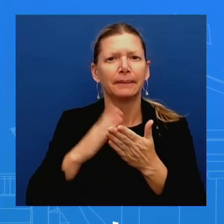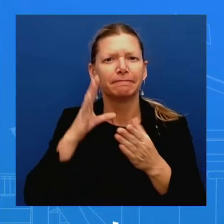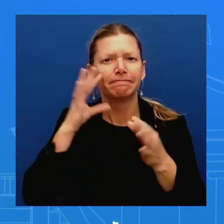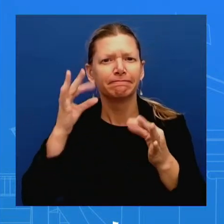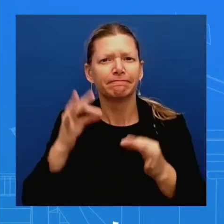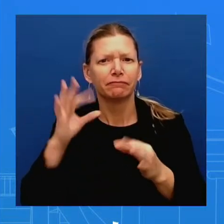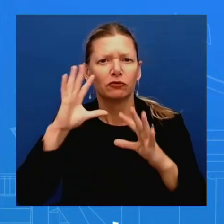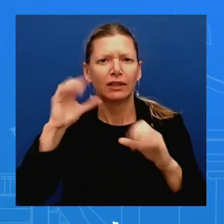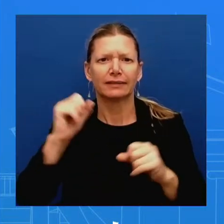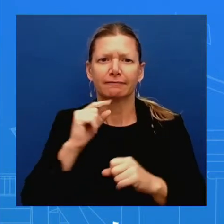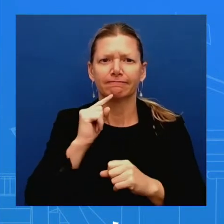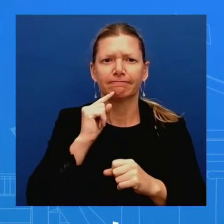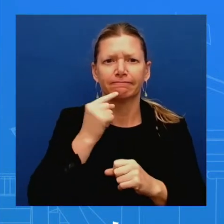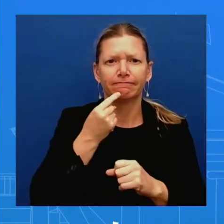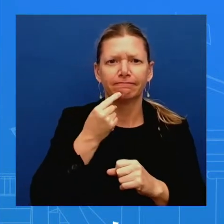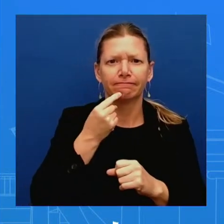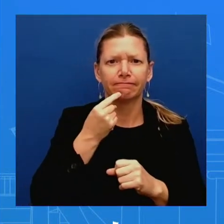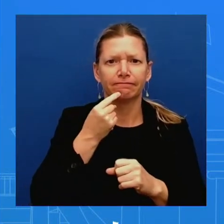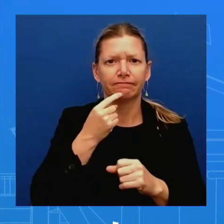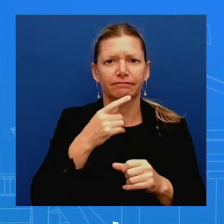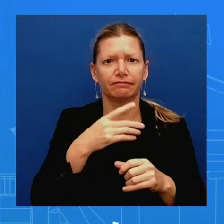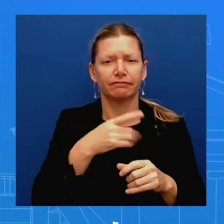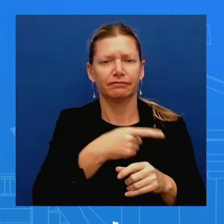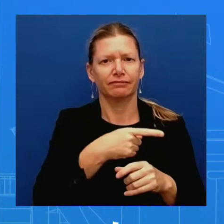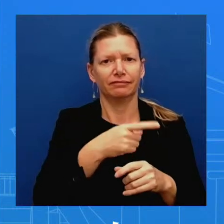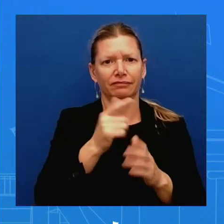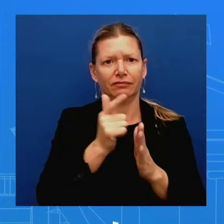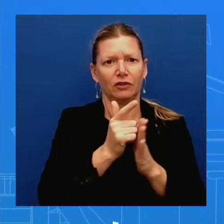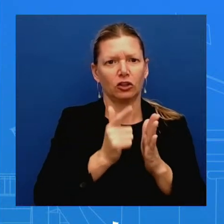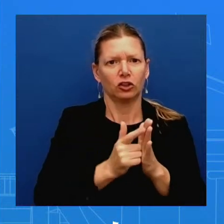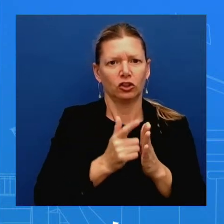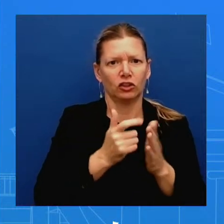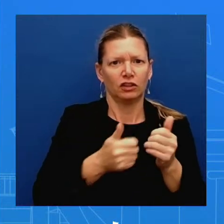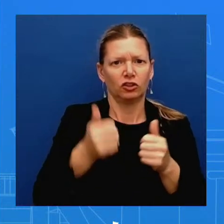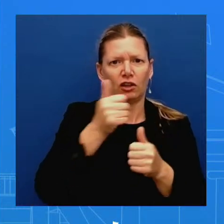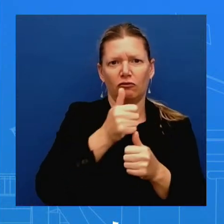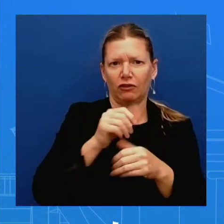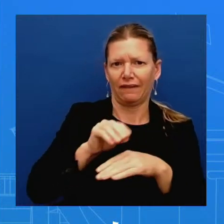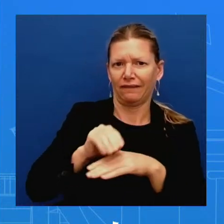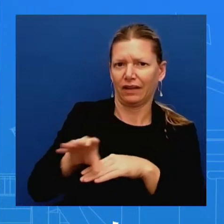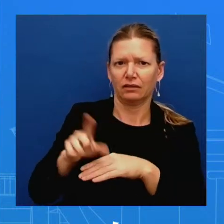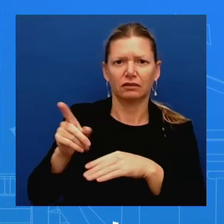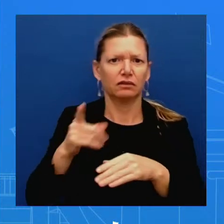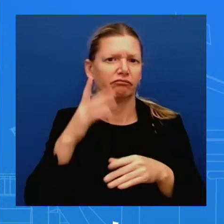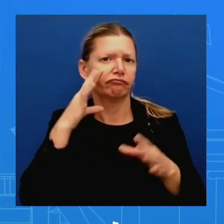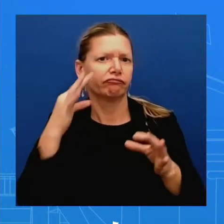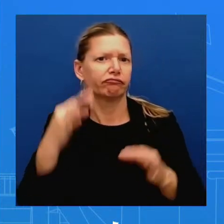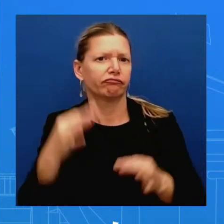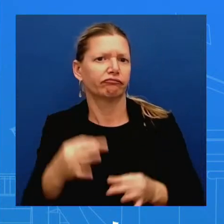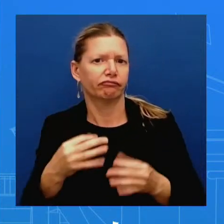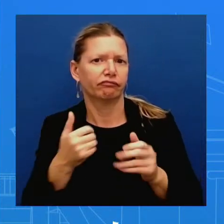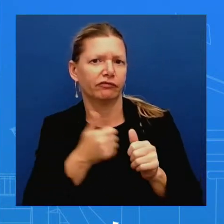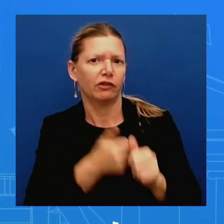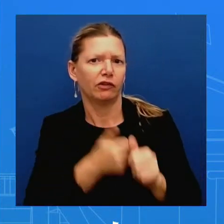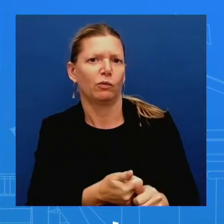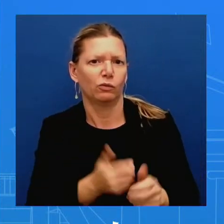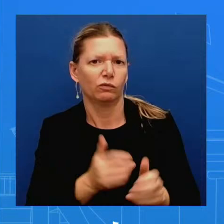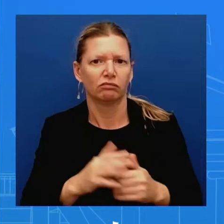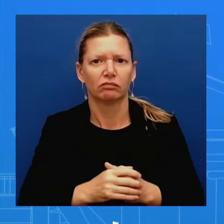The Press: And on the -- on the shooting of the Slovakian Prime Minister. I know the President released a statement yesterday, but now that it -- it looks more and more clear